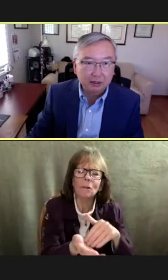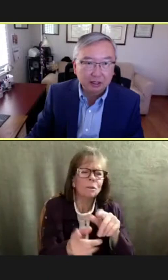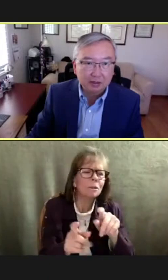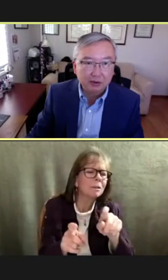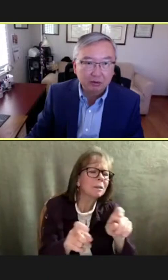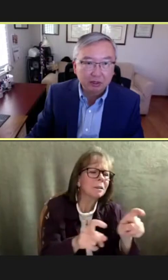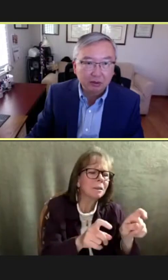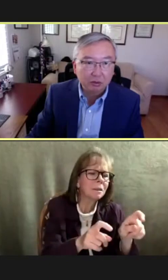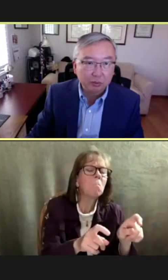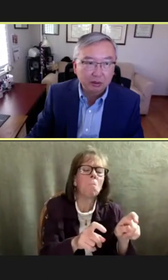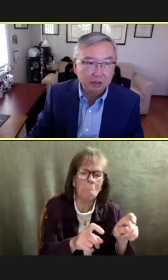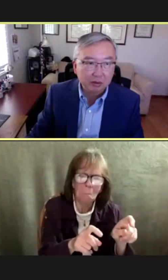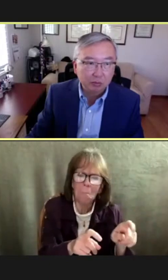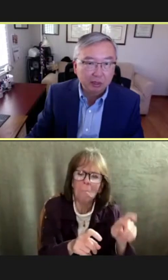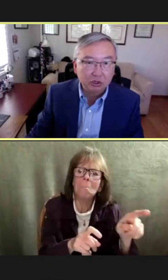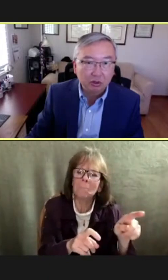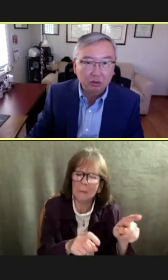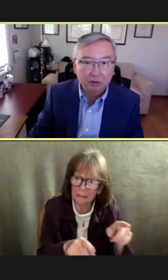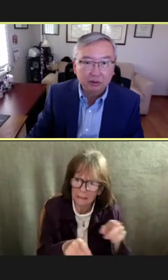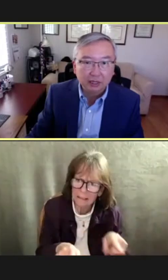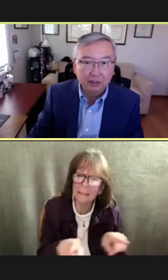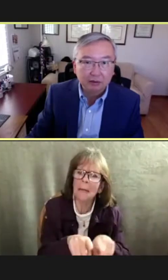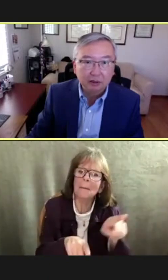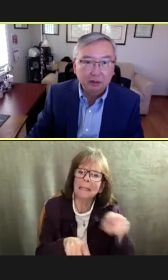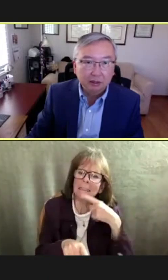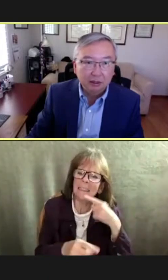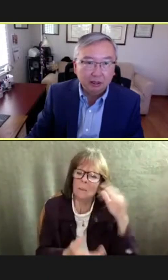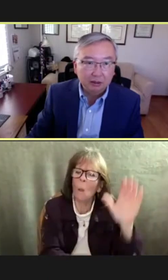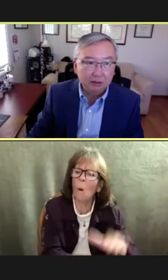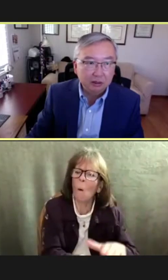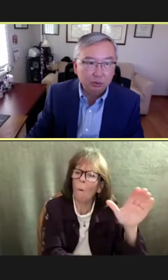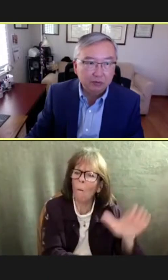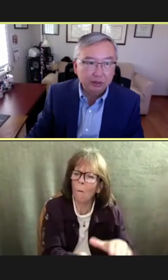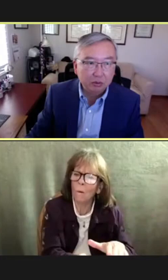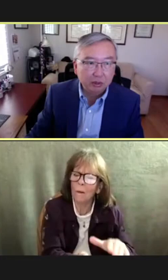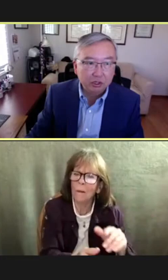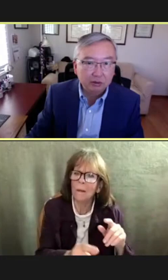that is very low but it's much lower than the previous question.